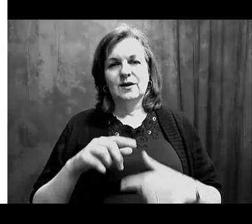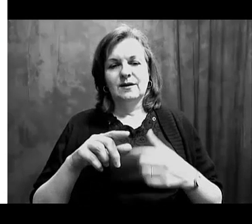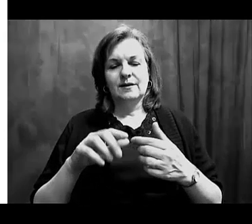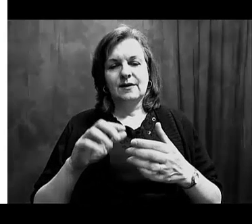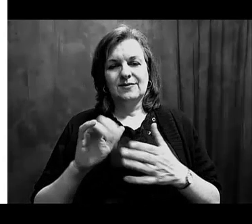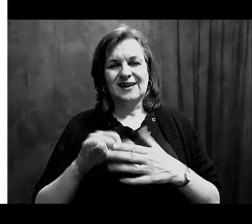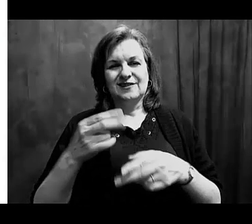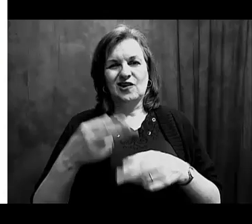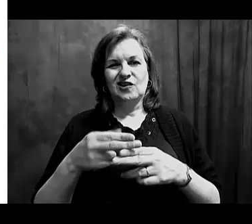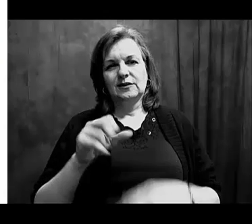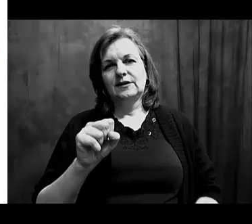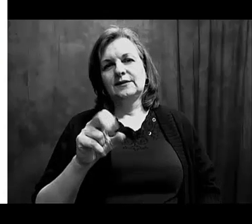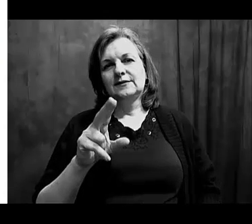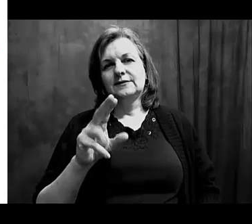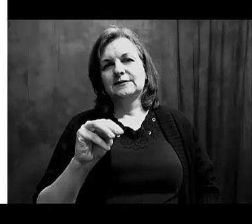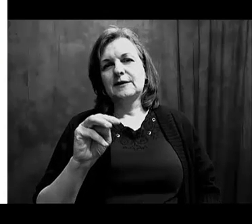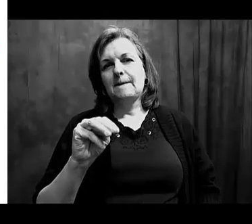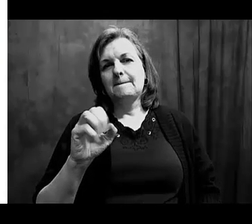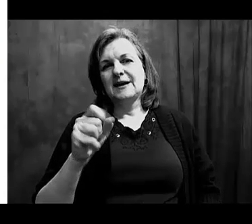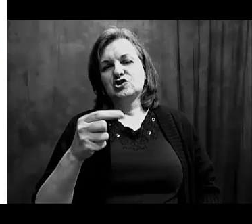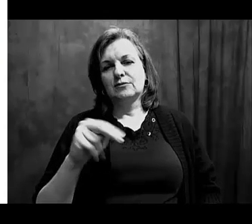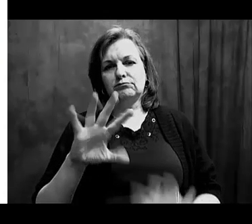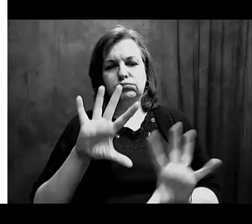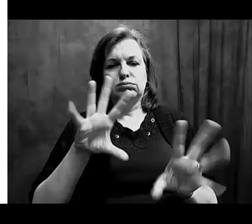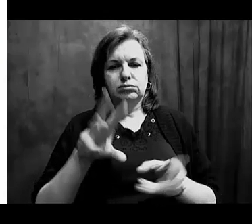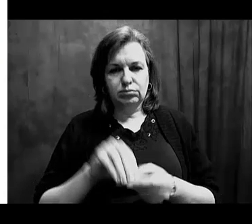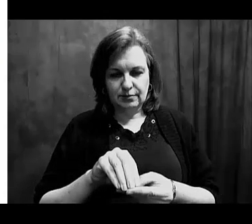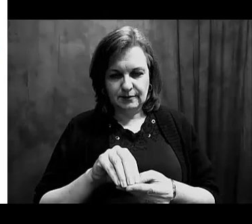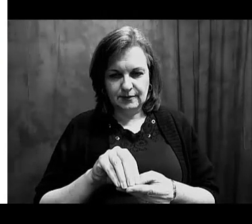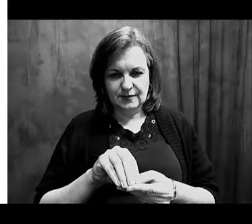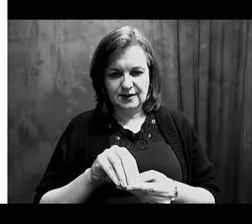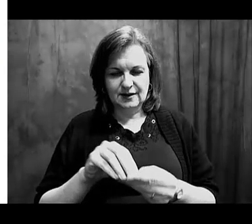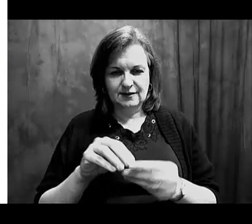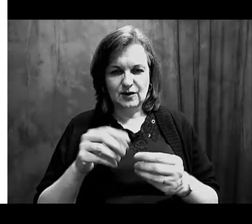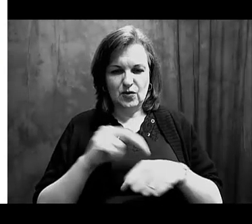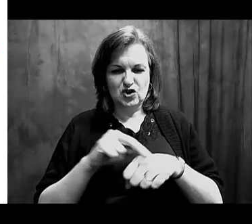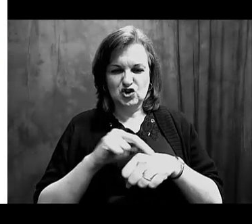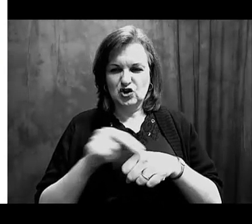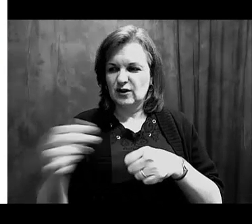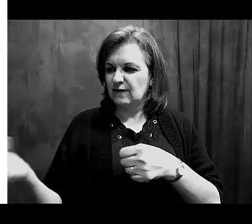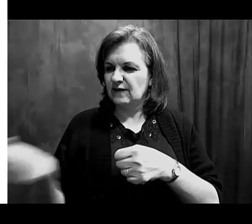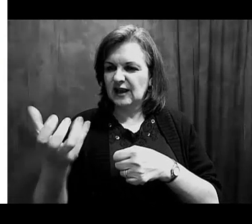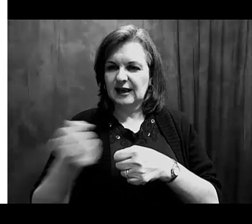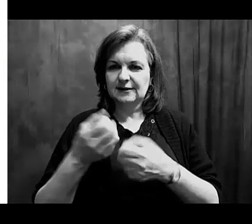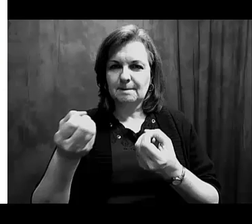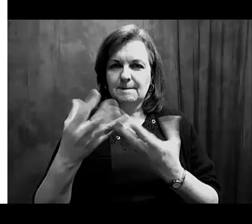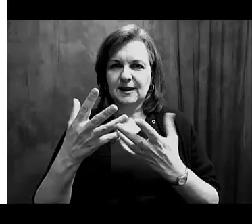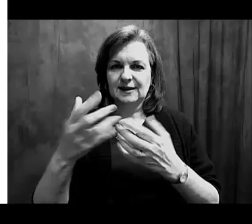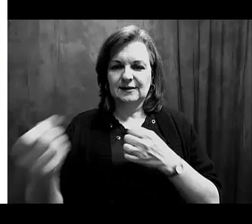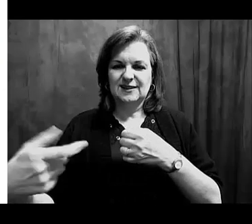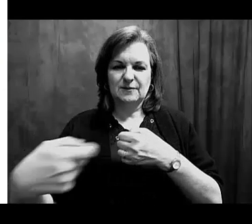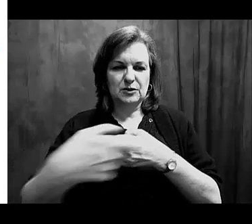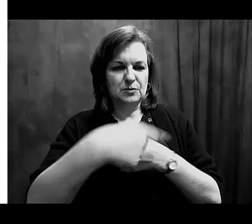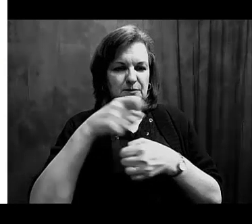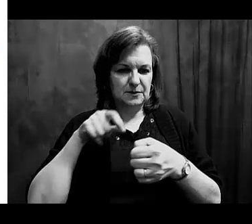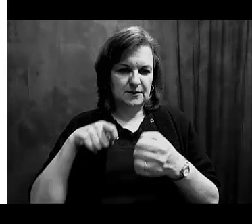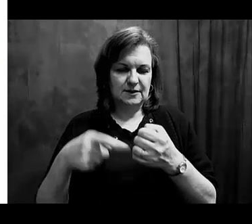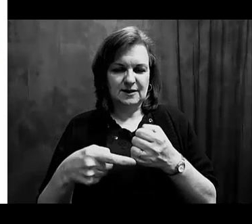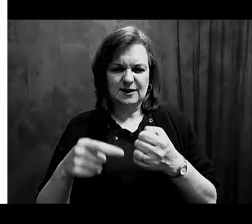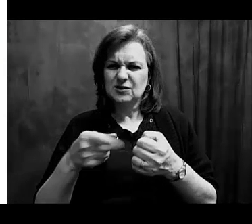the nerve has to figure out what it's gonna do is it getting enough excitatory stimulus to continue?